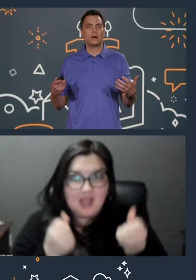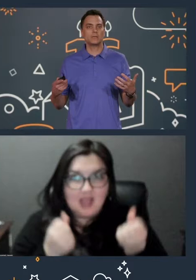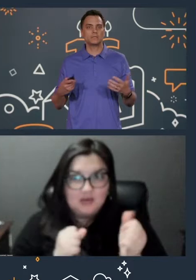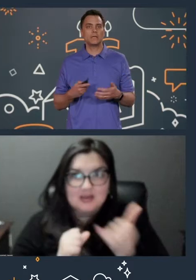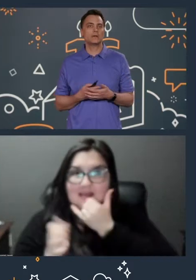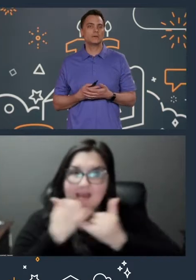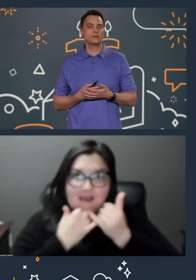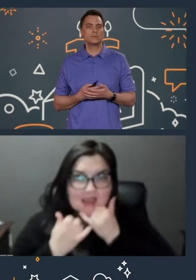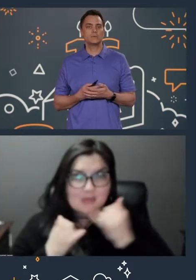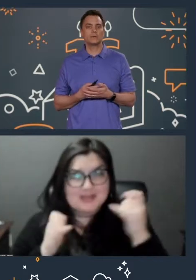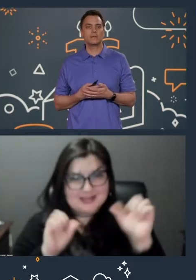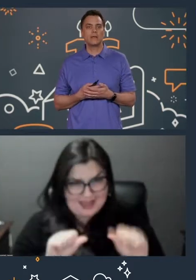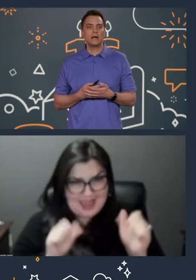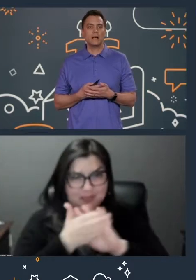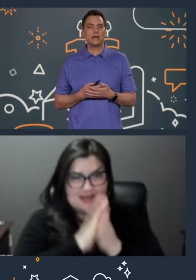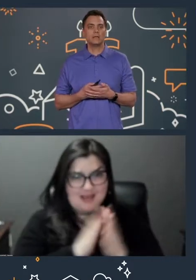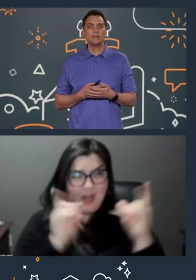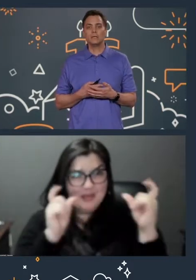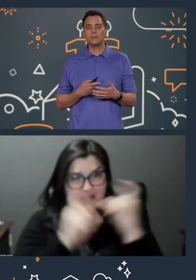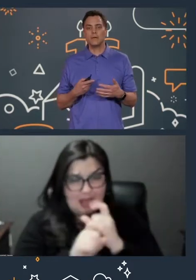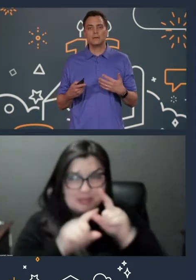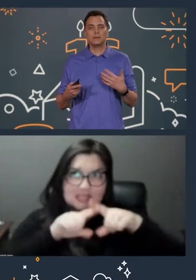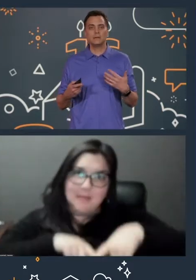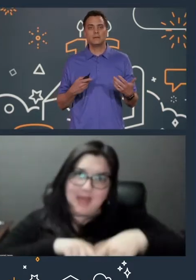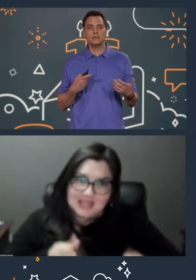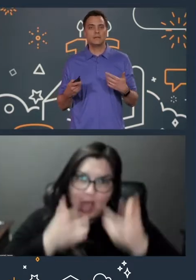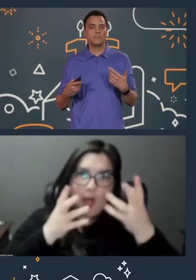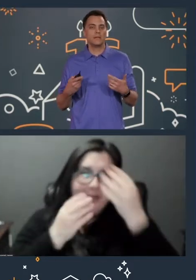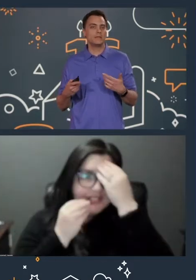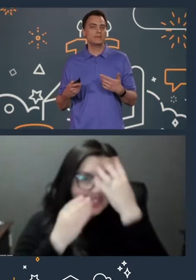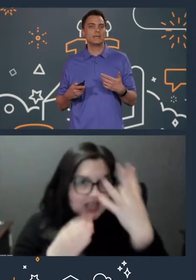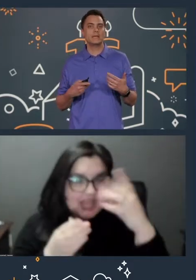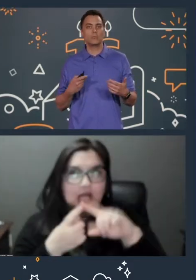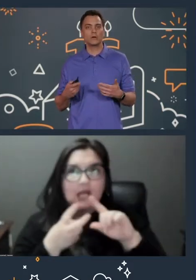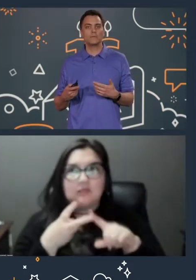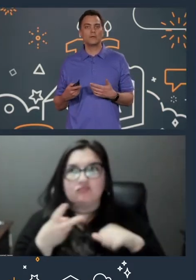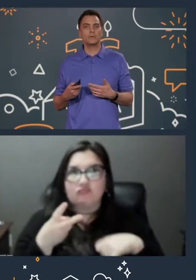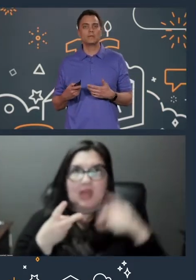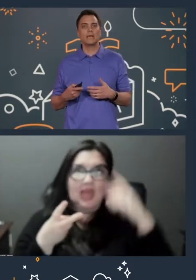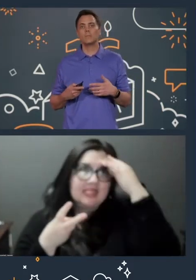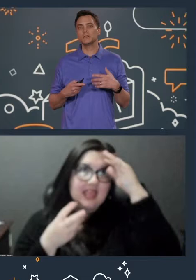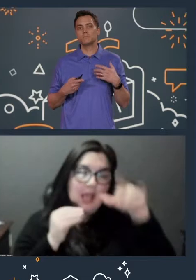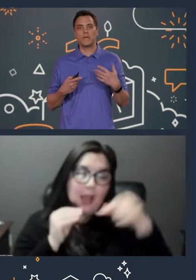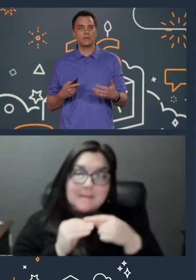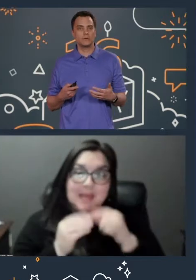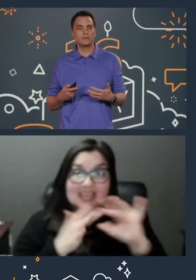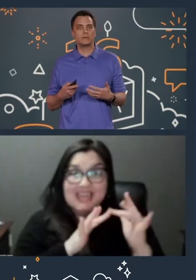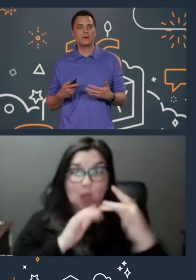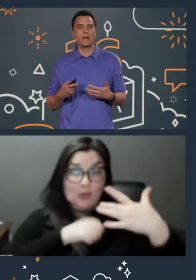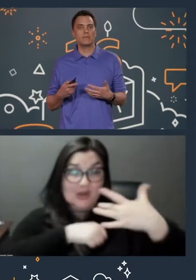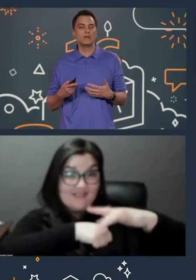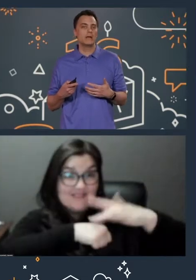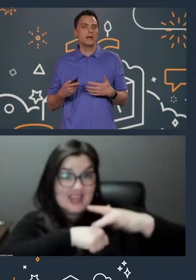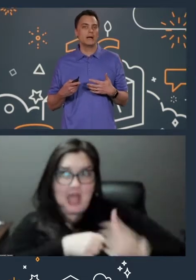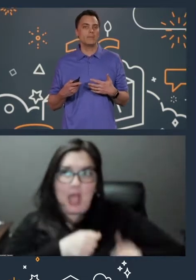how much data you're dealing with. You need to think about things like network availability. How much bandwidth do you have?